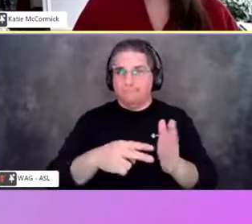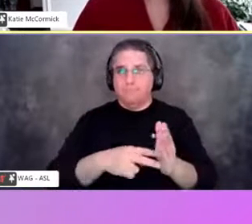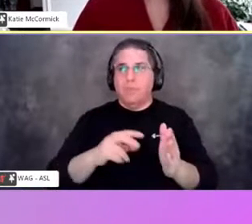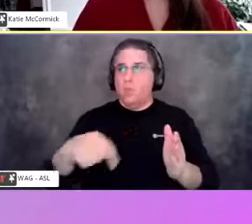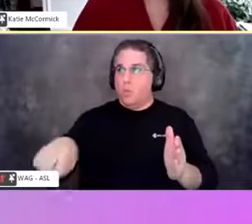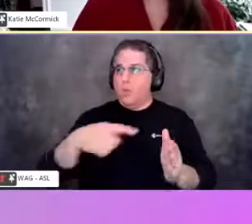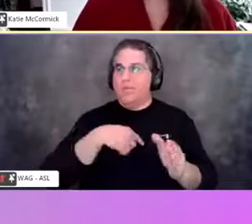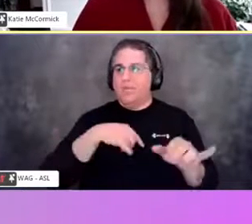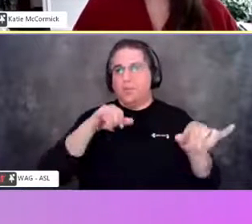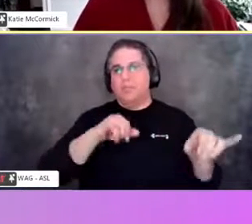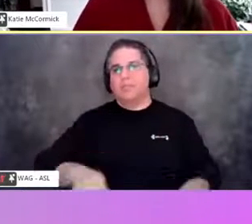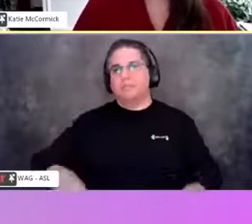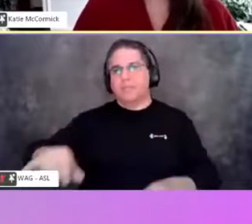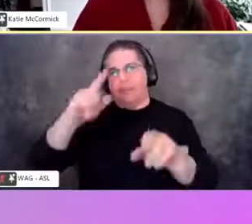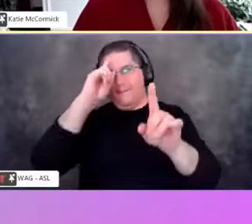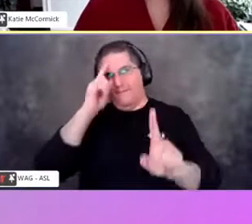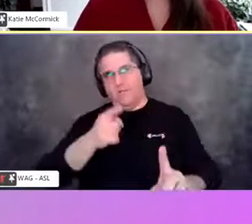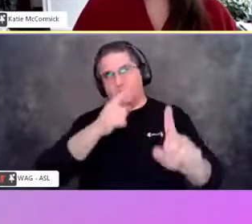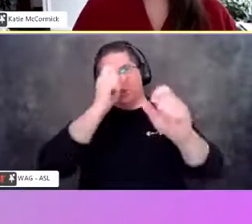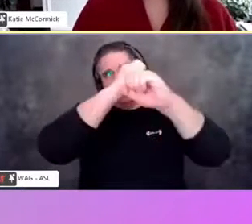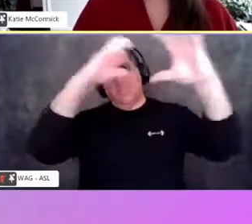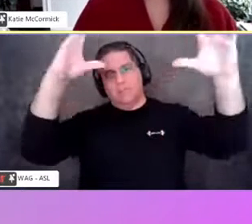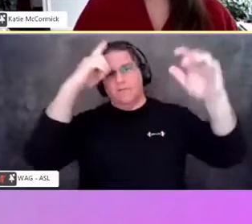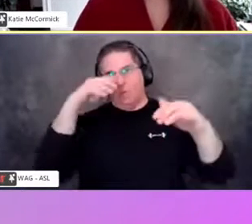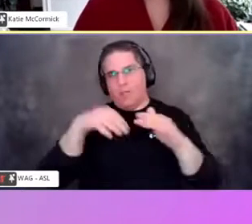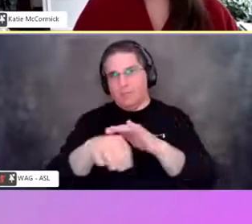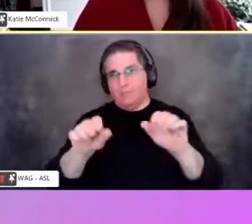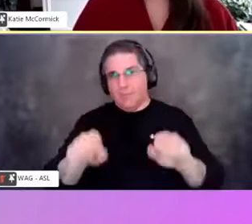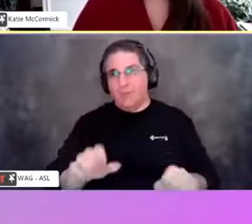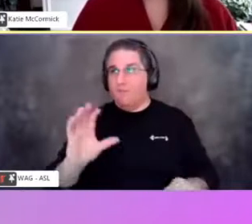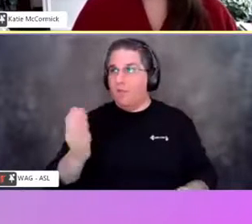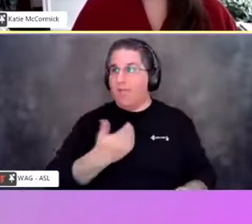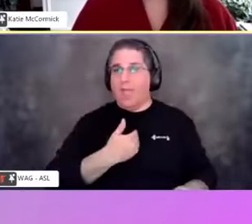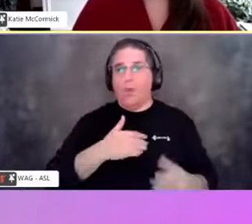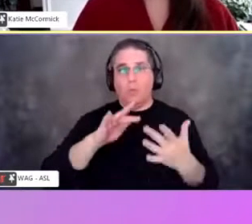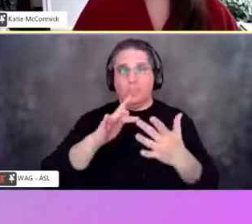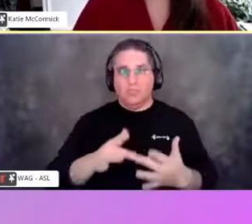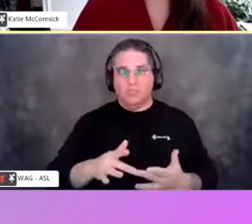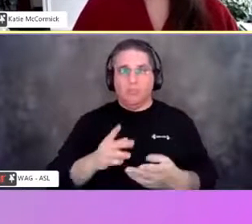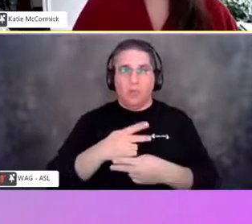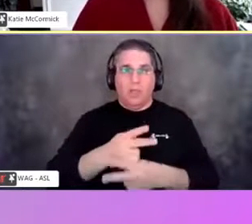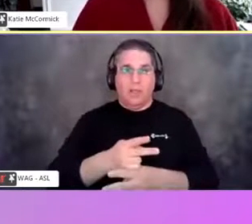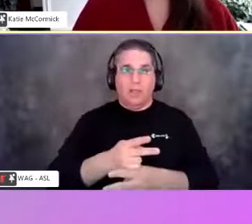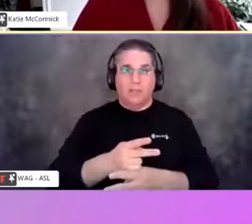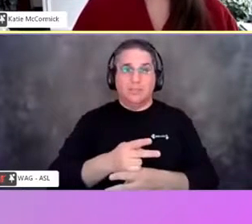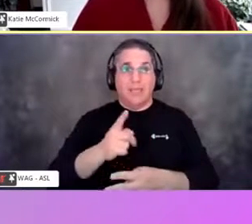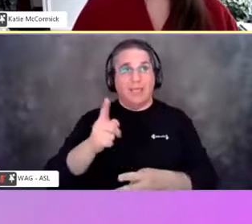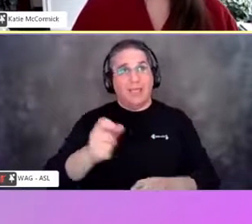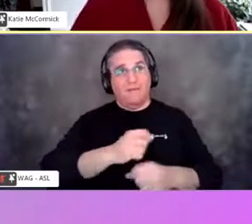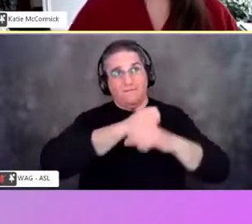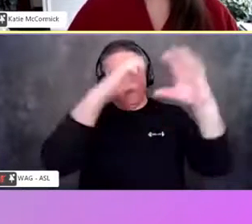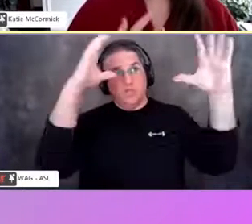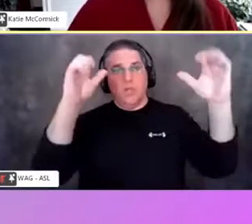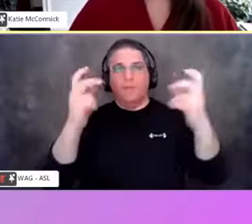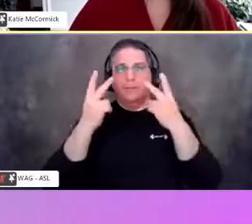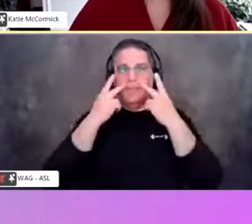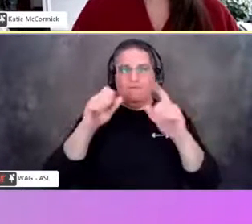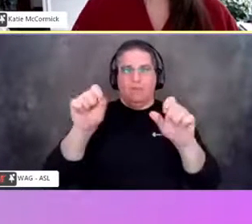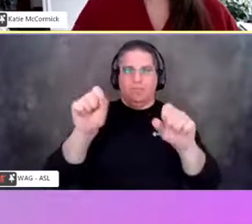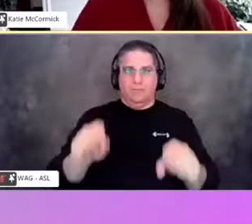organized around 3 problems that could solve on. First visibility. We needed a unified accessibility vision